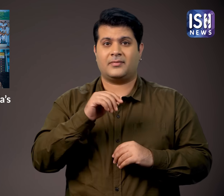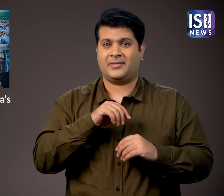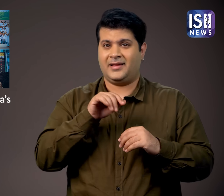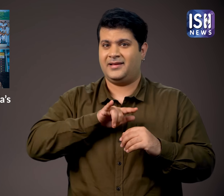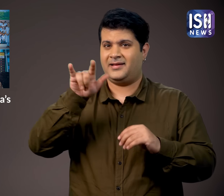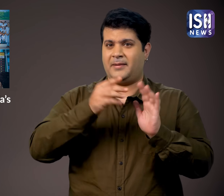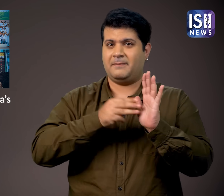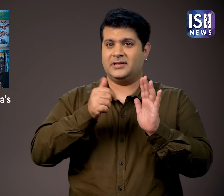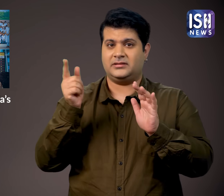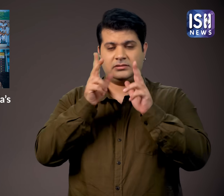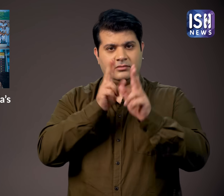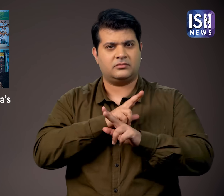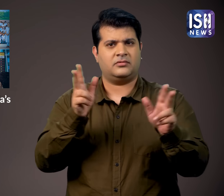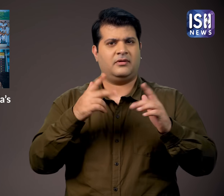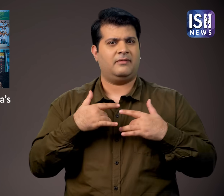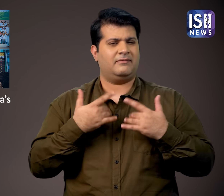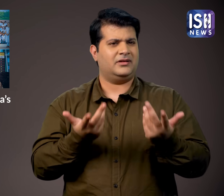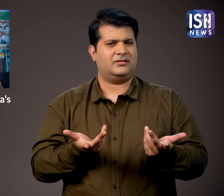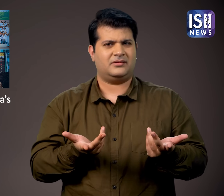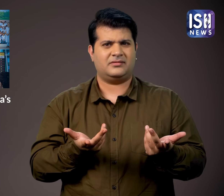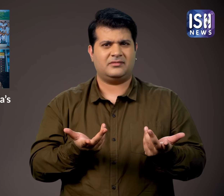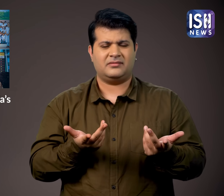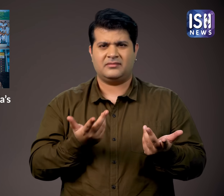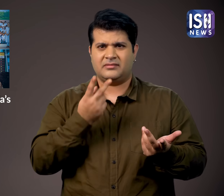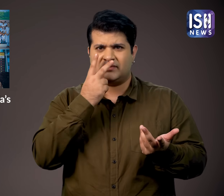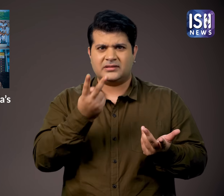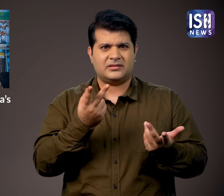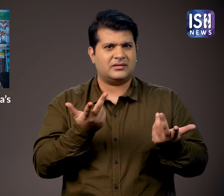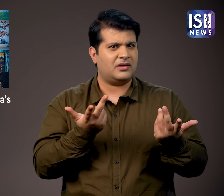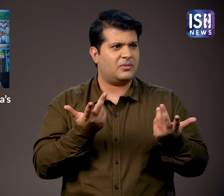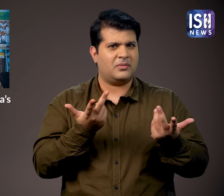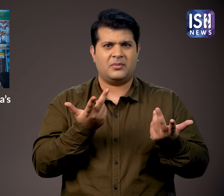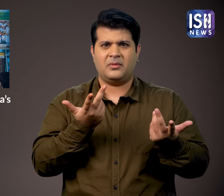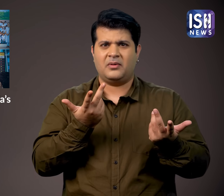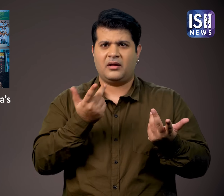The aviation minister criticised the ongoing situation.